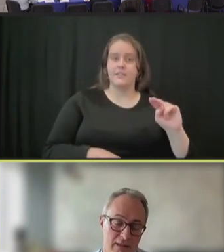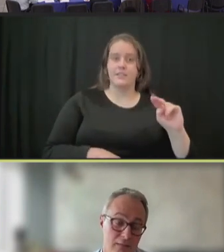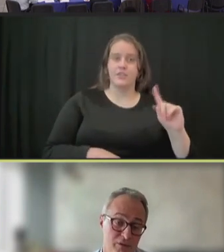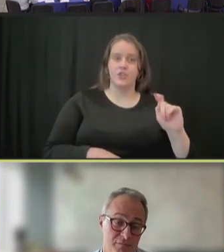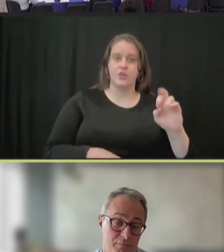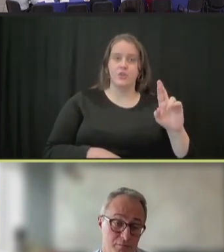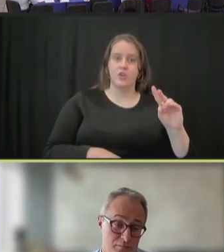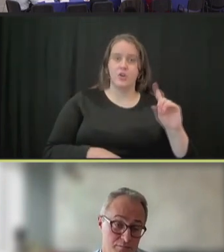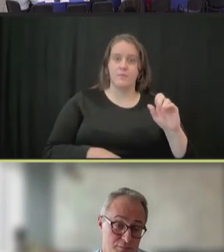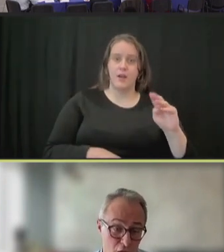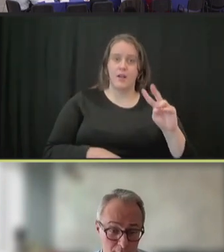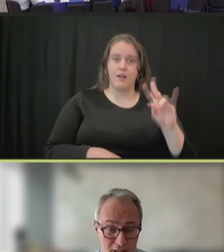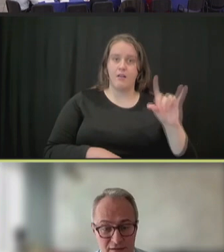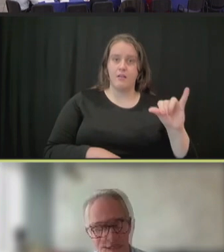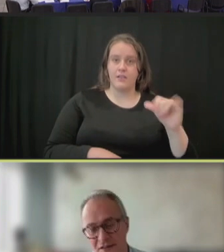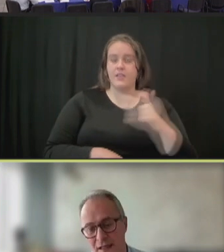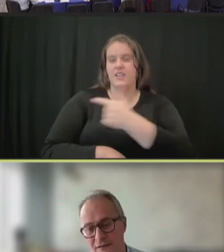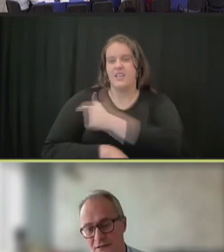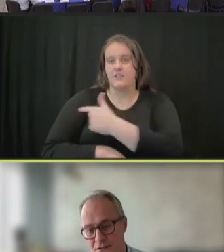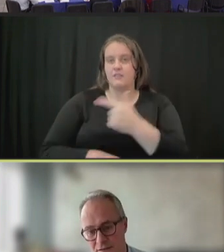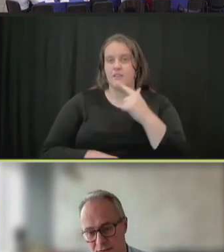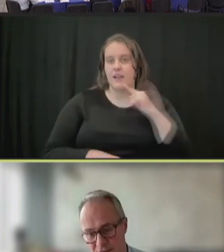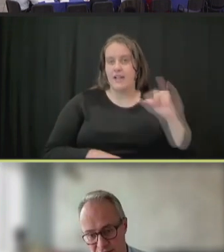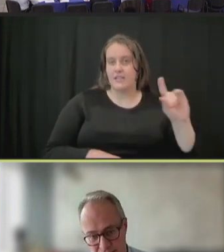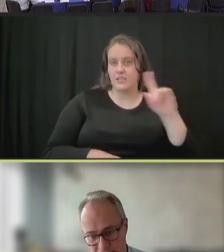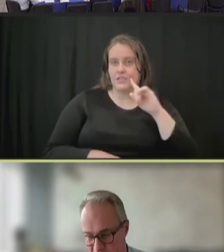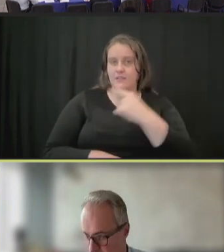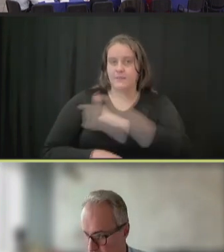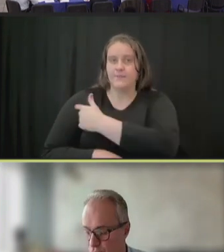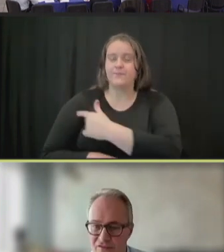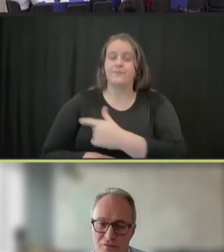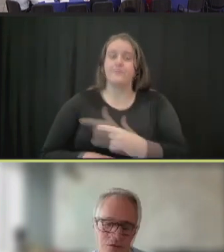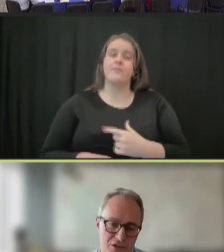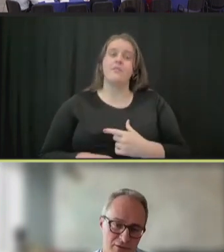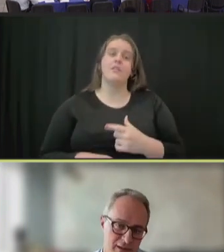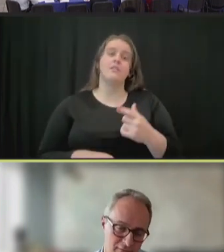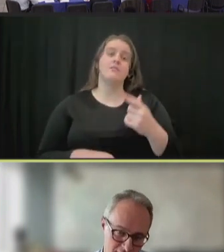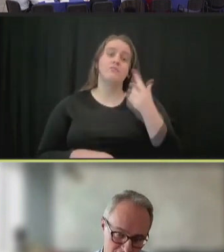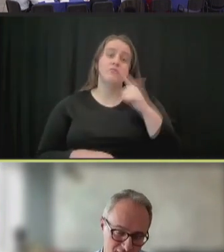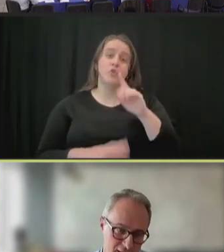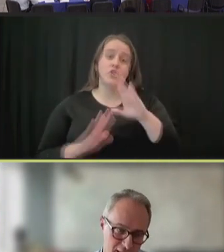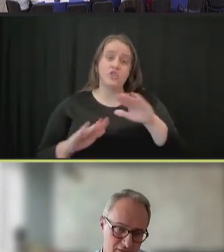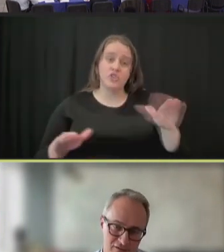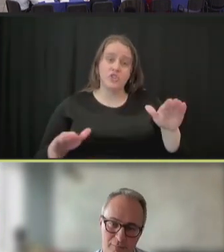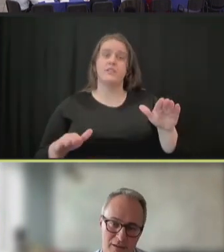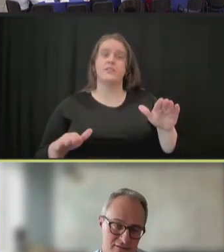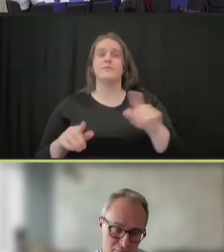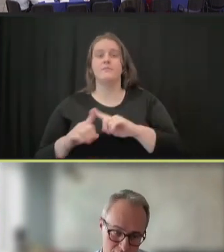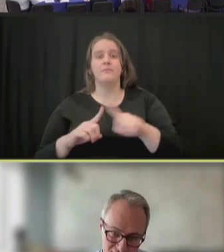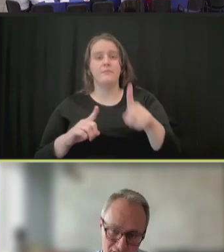the most prominent piece on antigens that has been used for generating vaccine against TB is missing